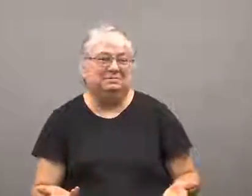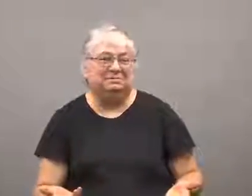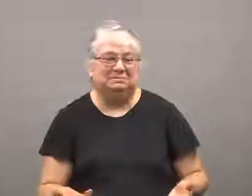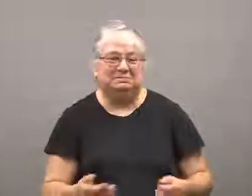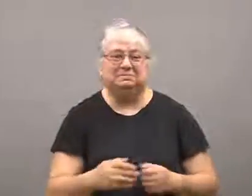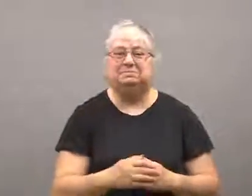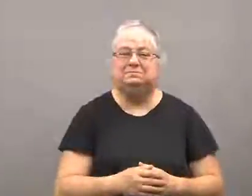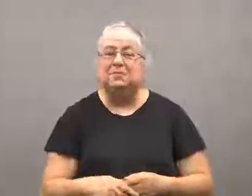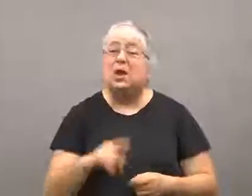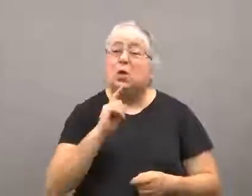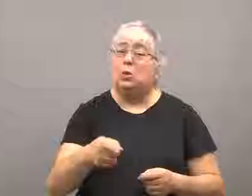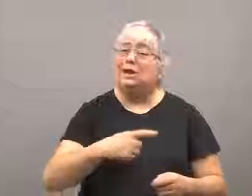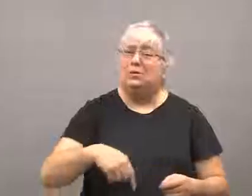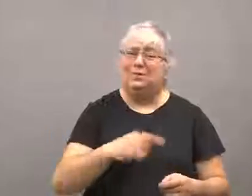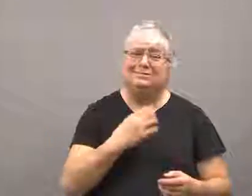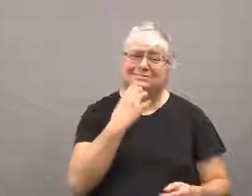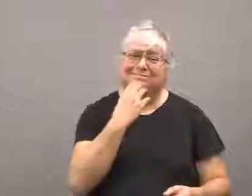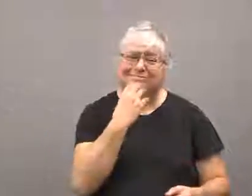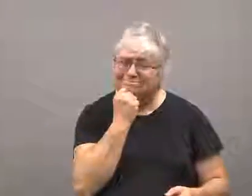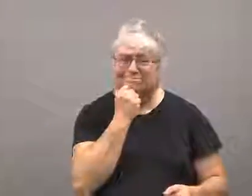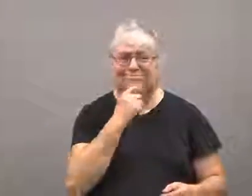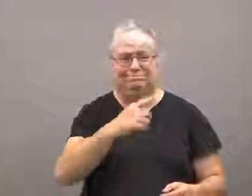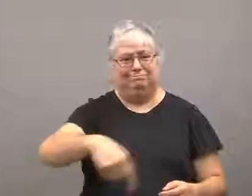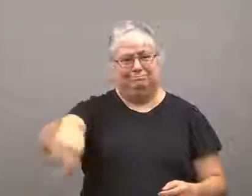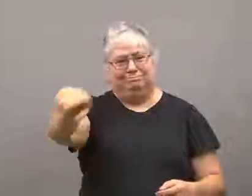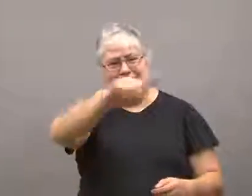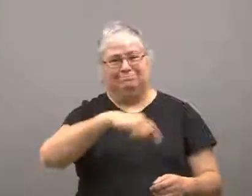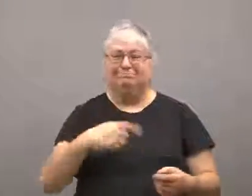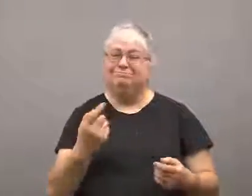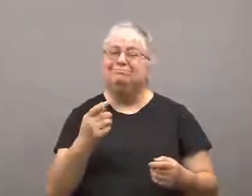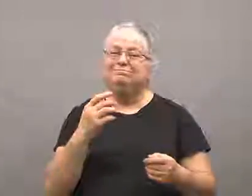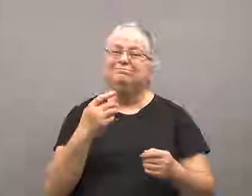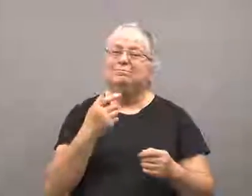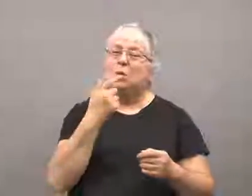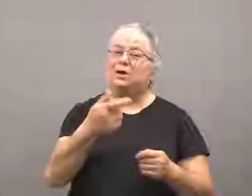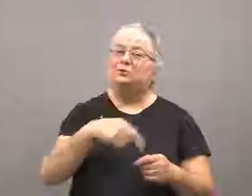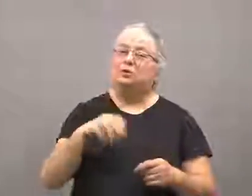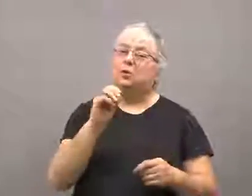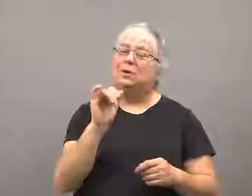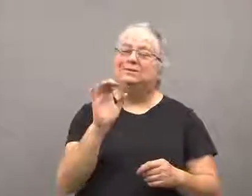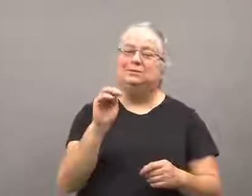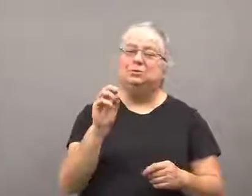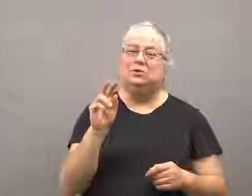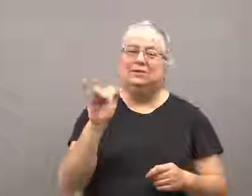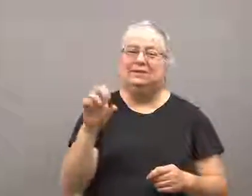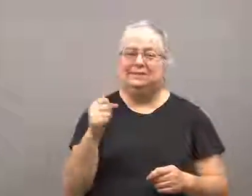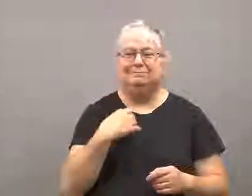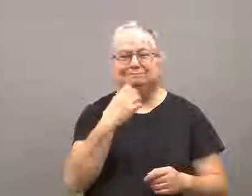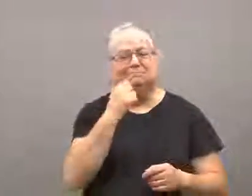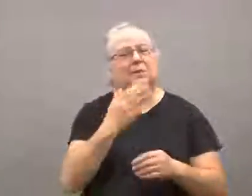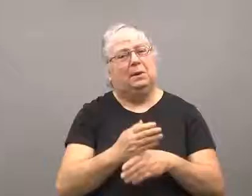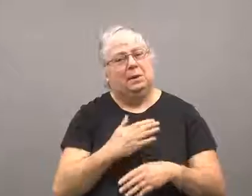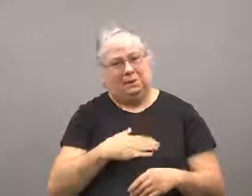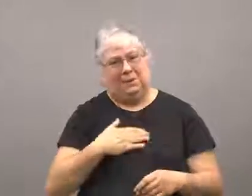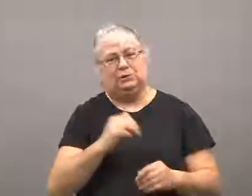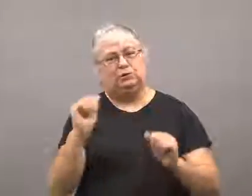We care a lot about our viewers, so please be careful and stay safe.